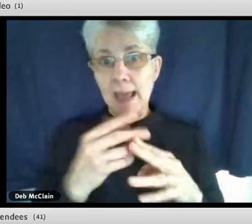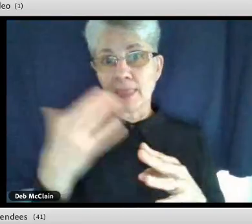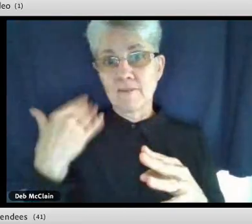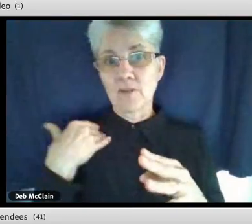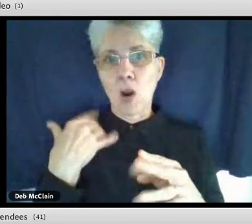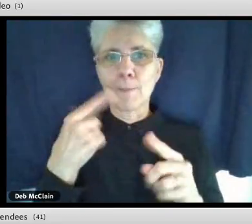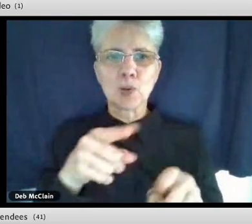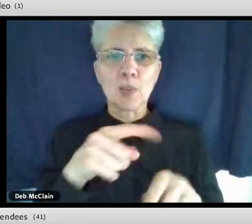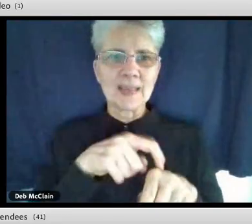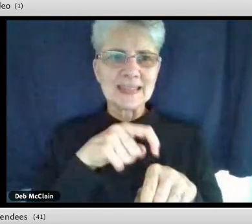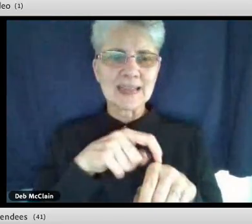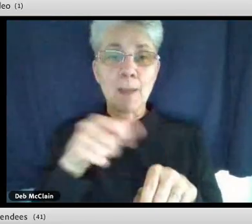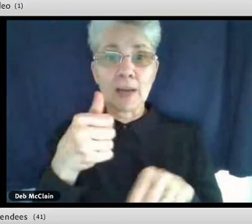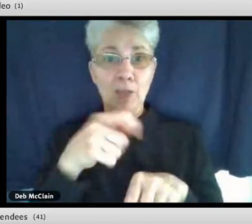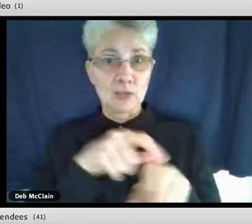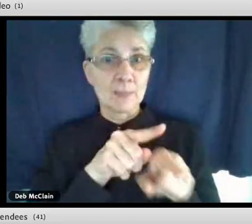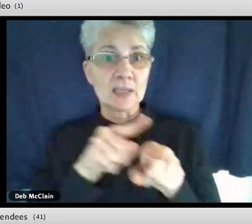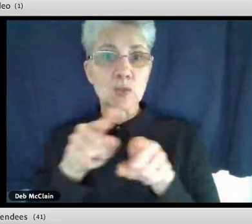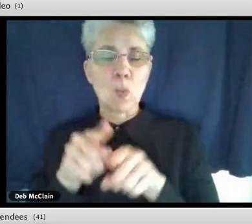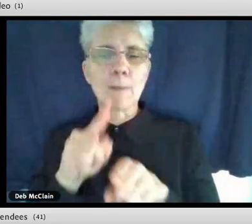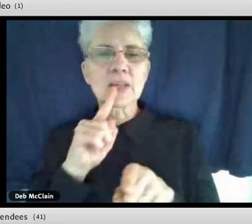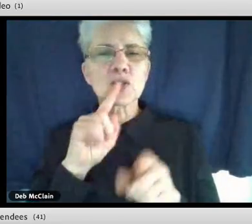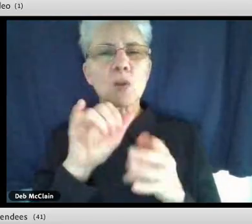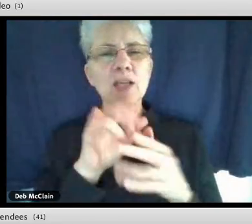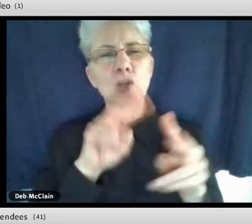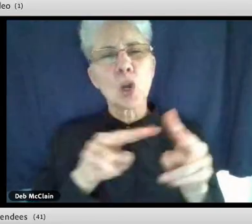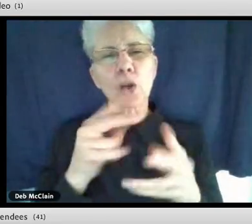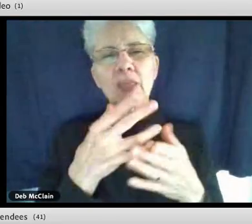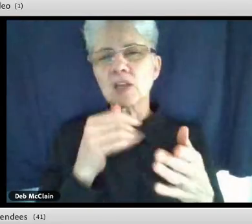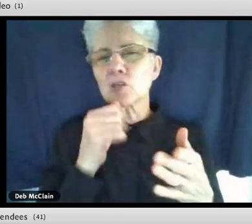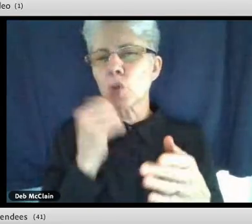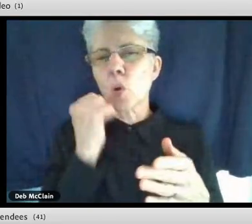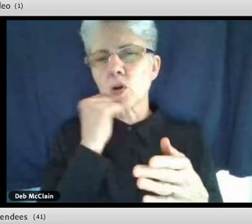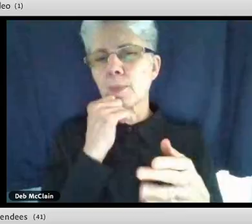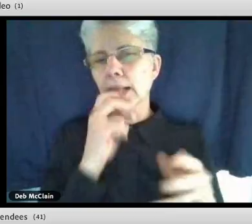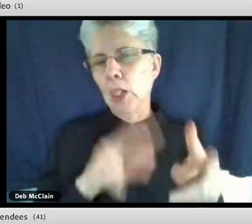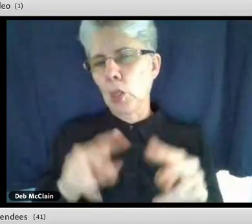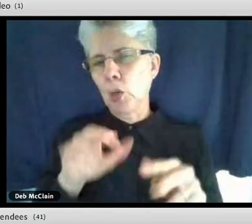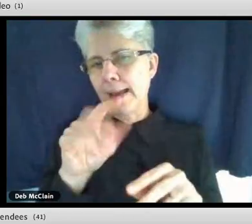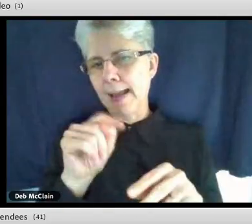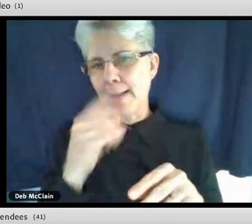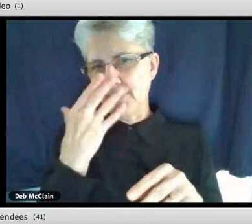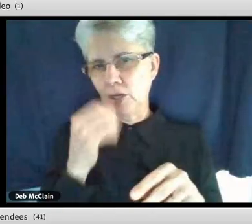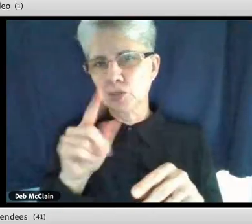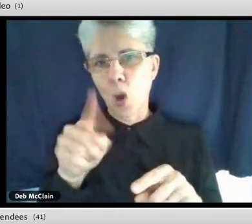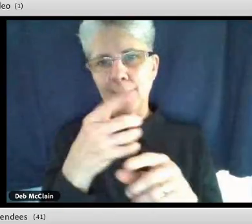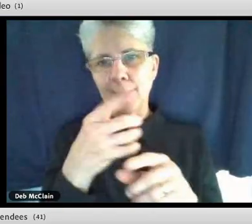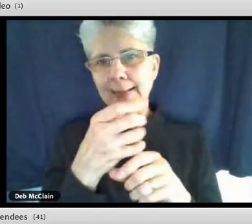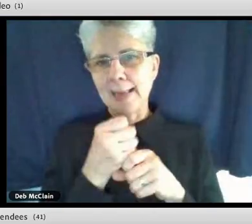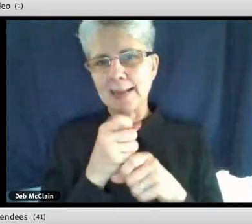and based on the things that you've looked at, so during this time and other times, make sure that you look at things you don't usually look at